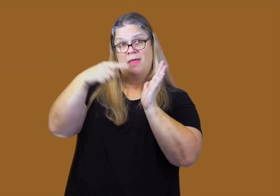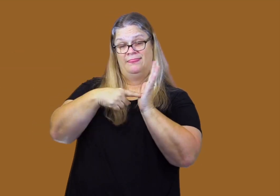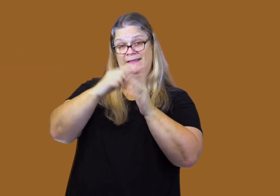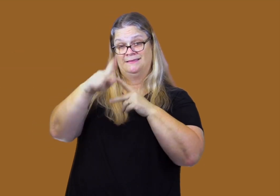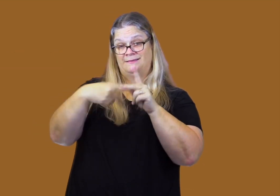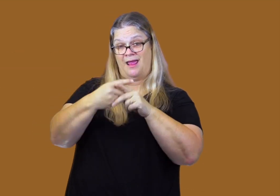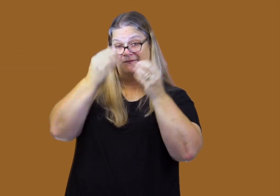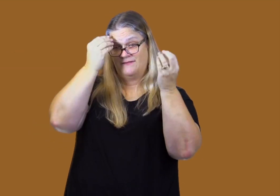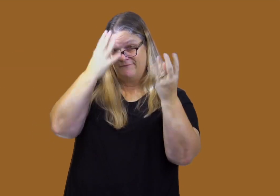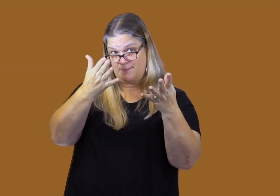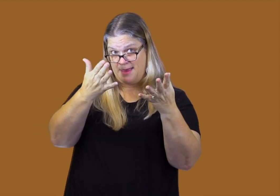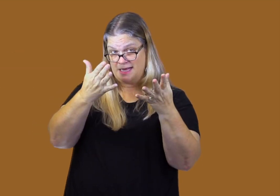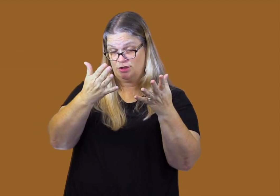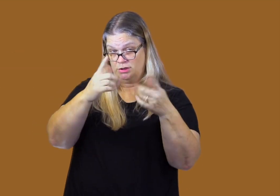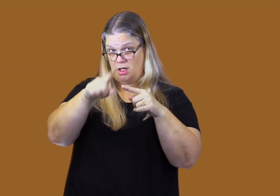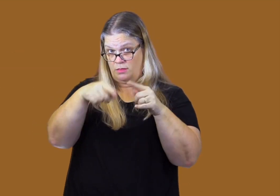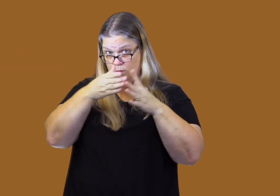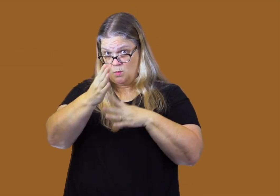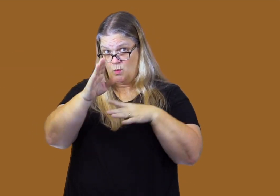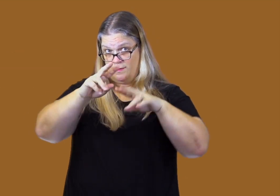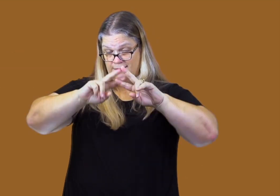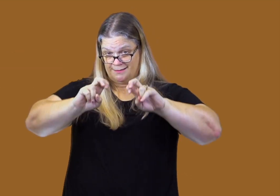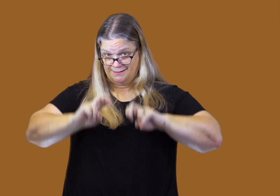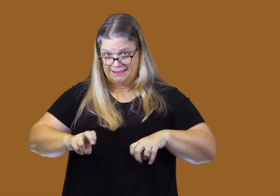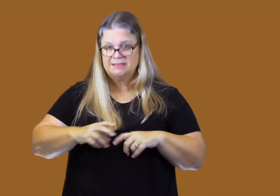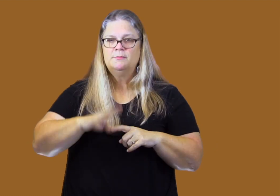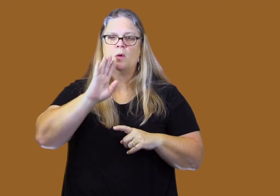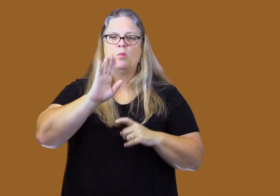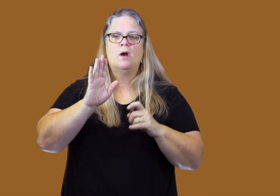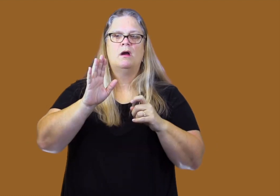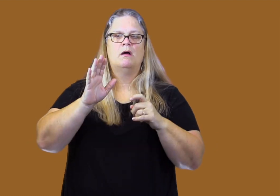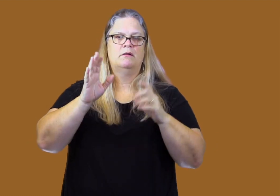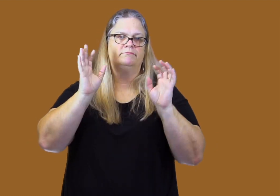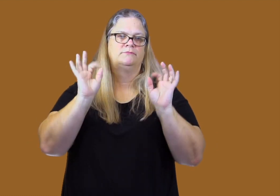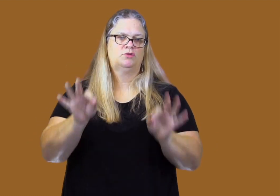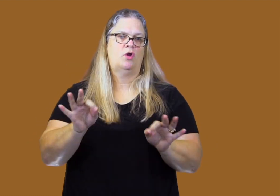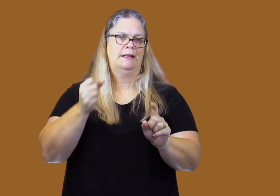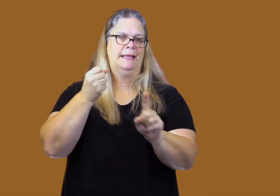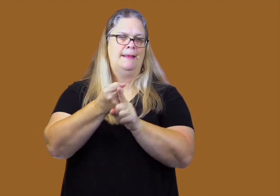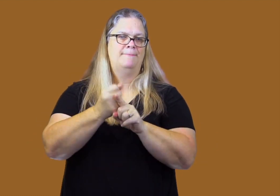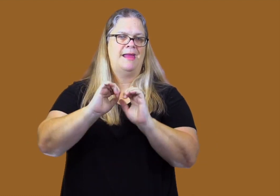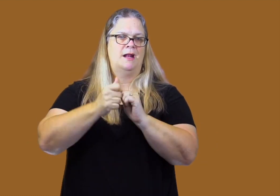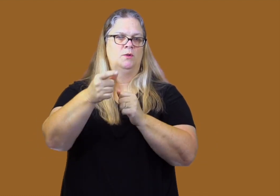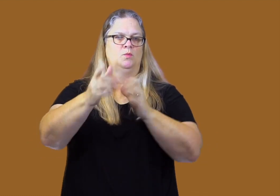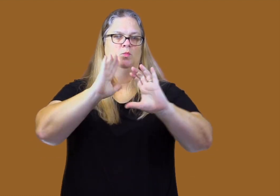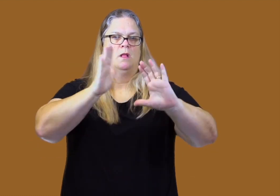or socially delayed knowing this type of information will certainly impact how you will communicate